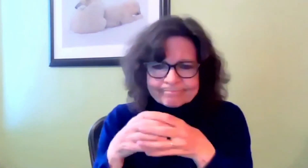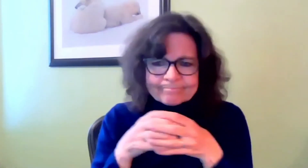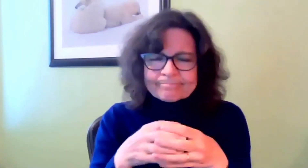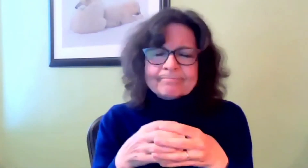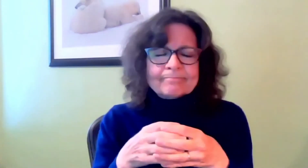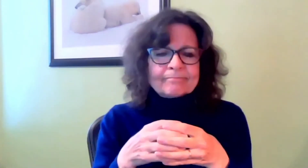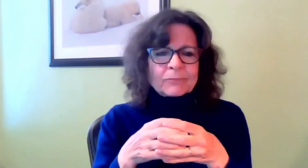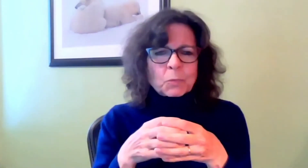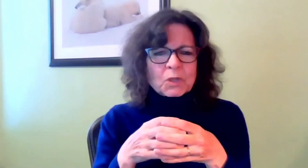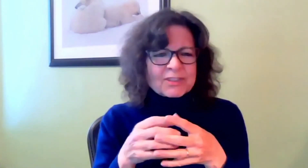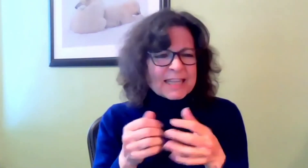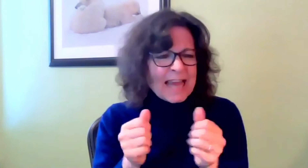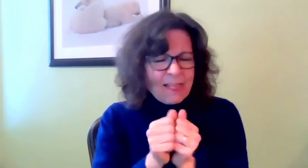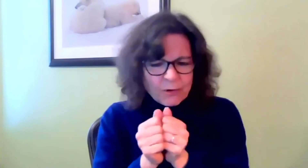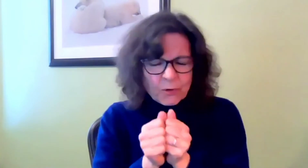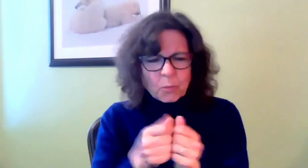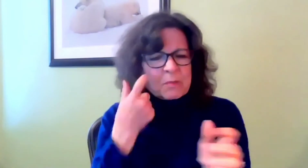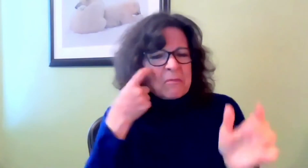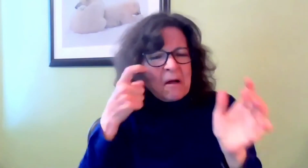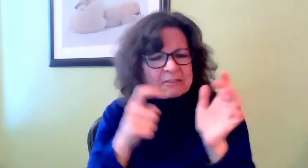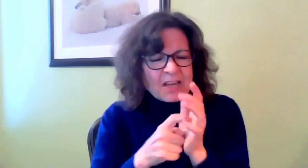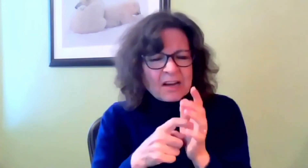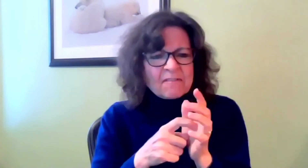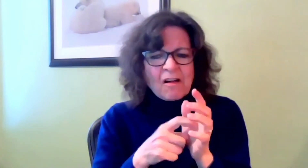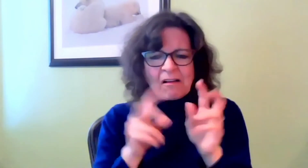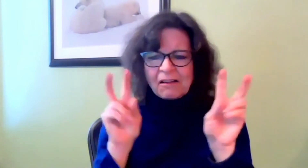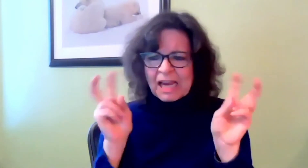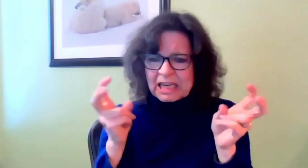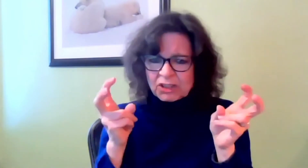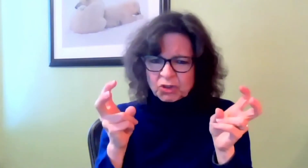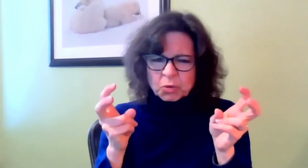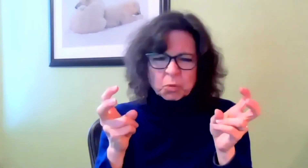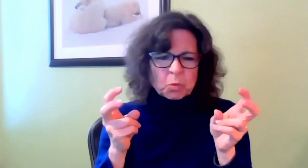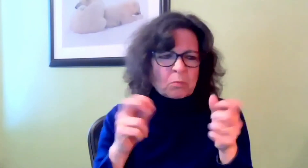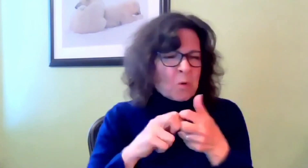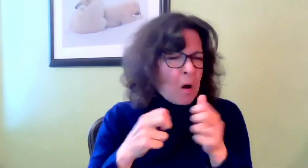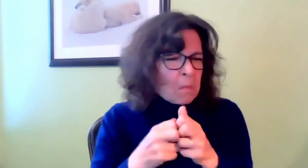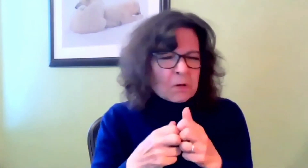We all worked together to recognize any issues